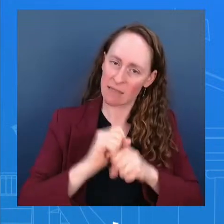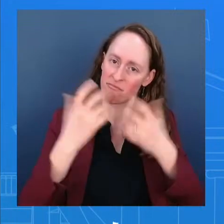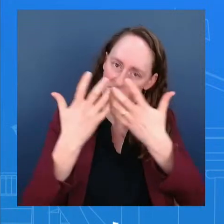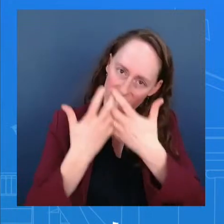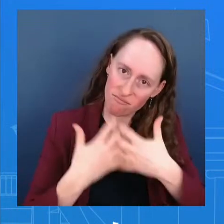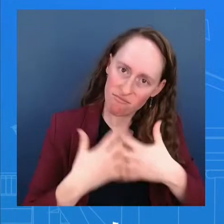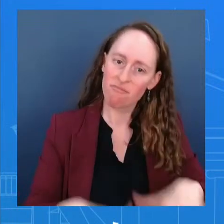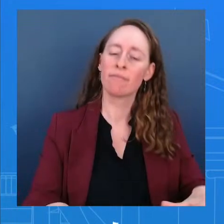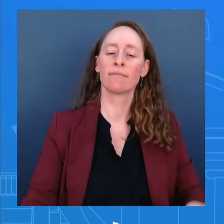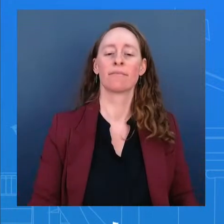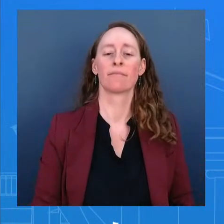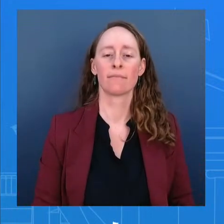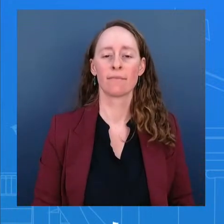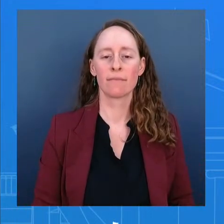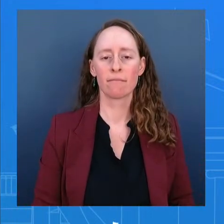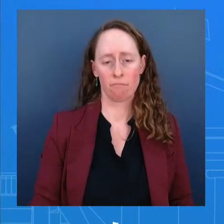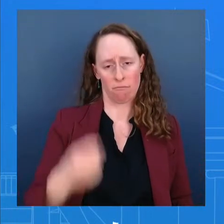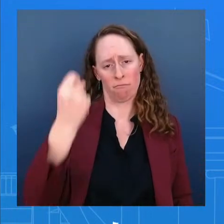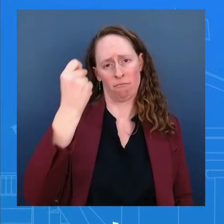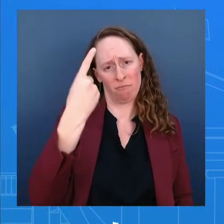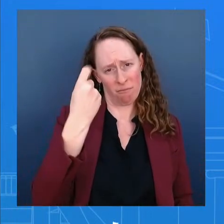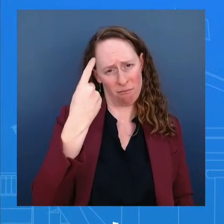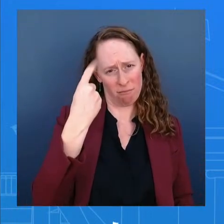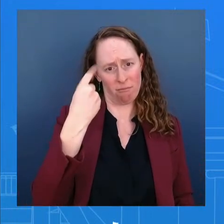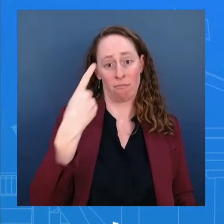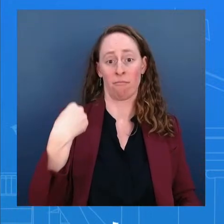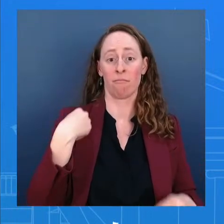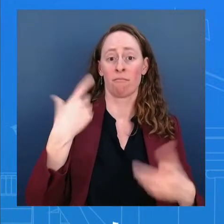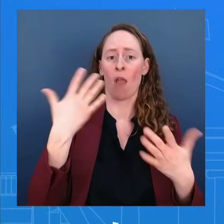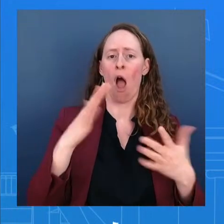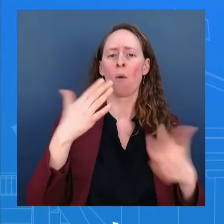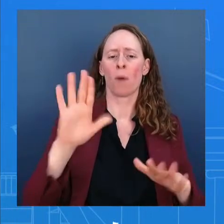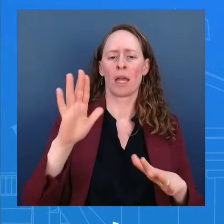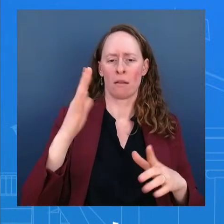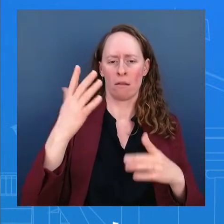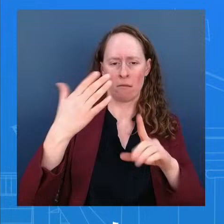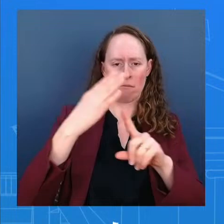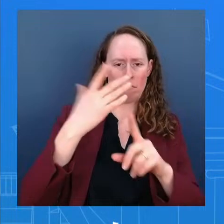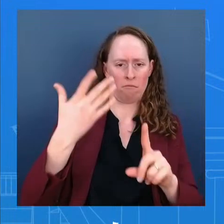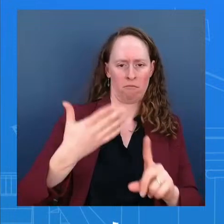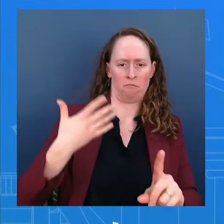comment period so that we’re not putting the next administration in a position